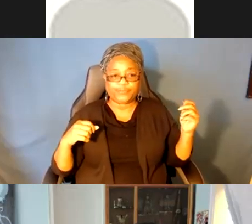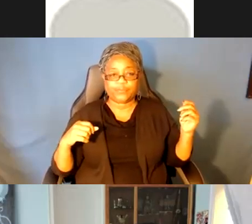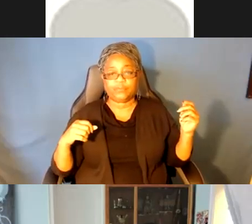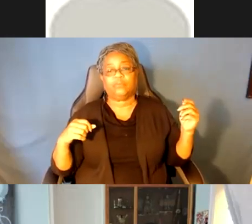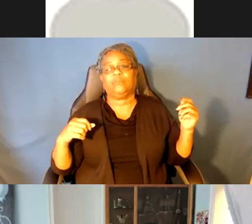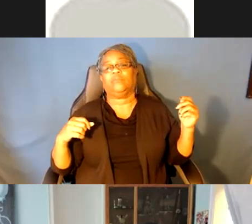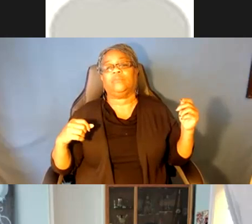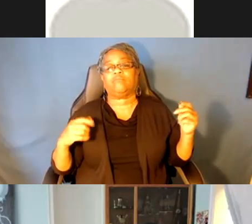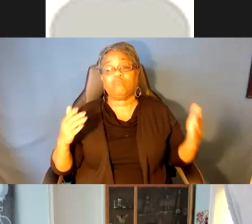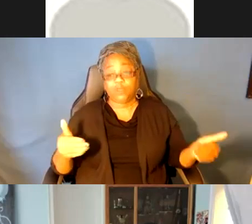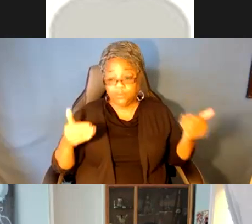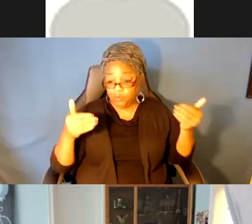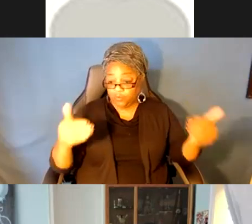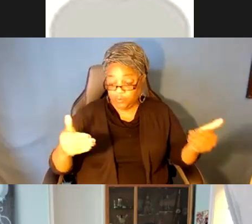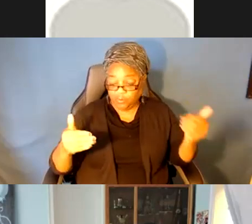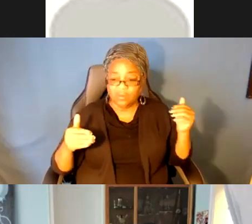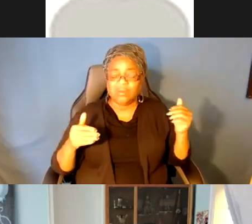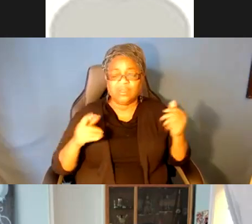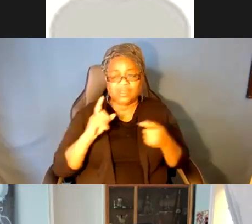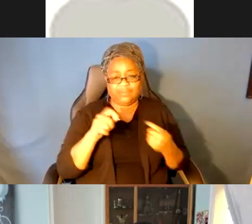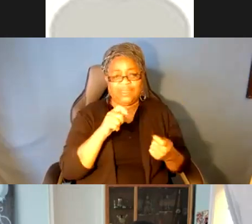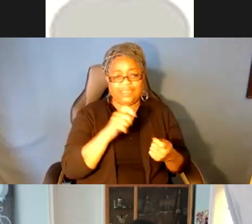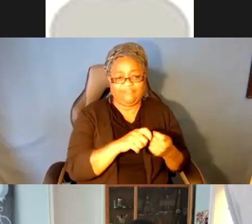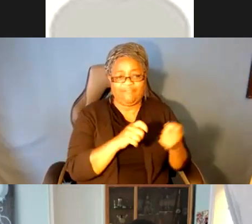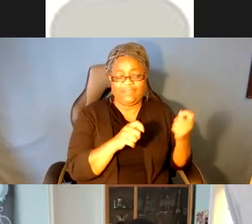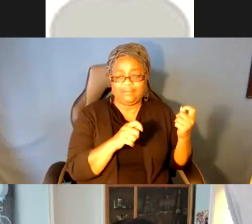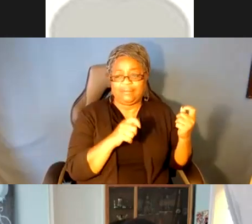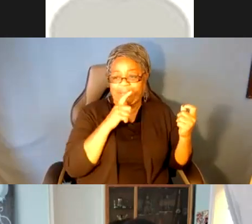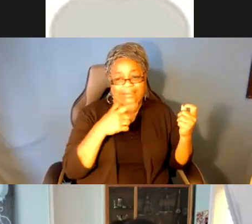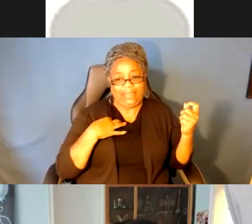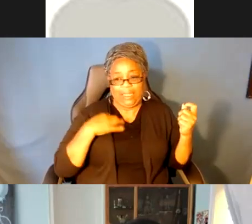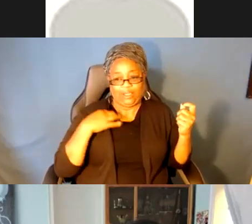Moving on to specific ineligible budget items,